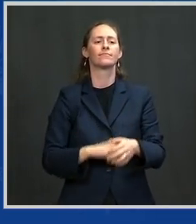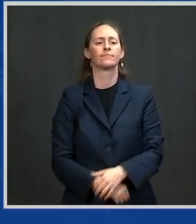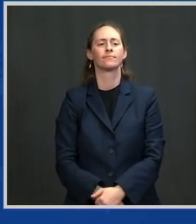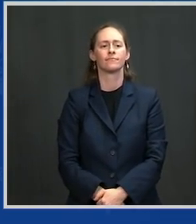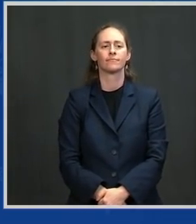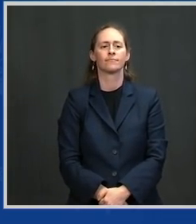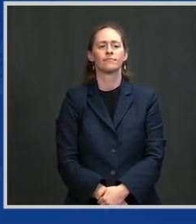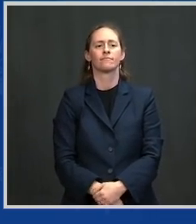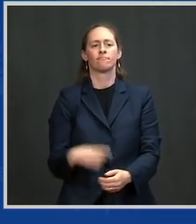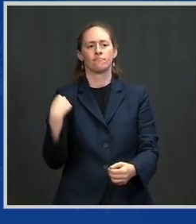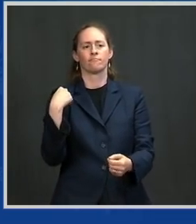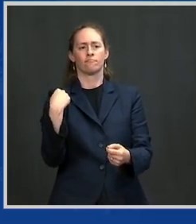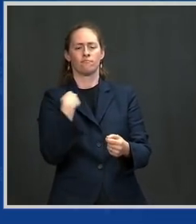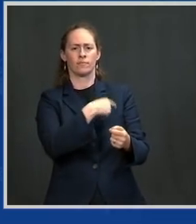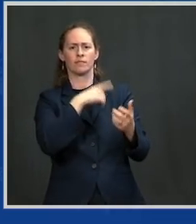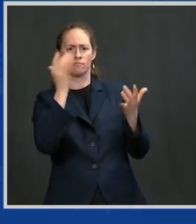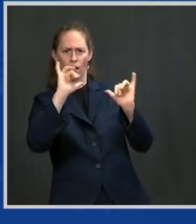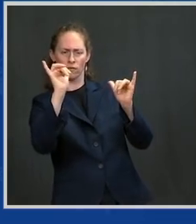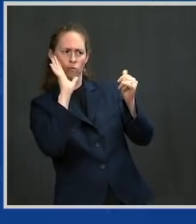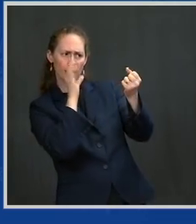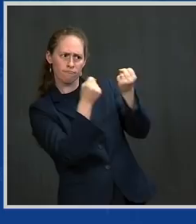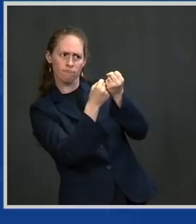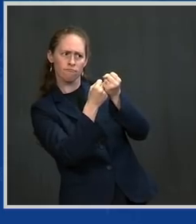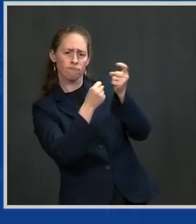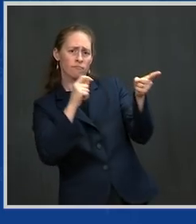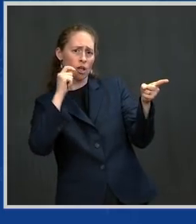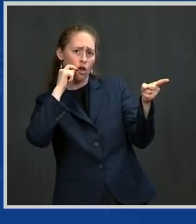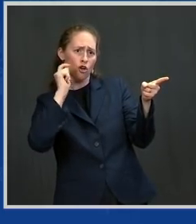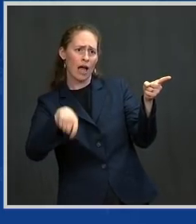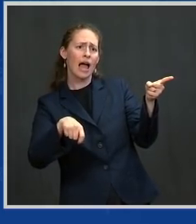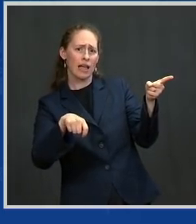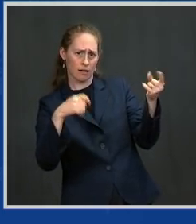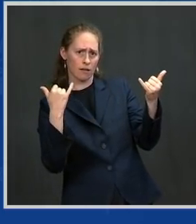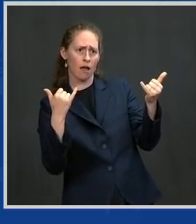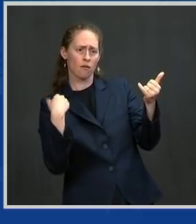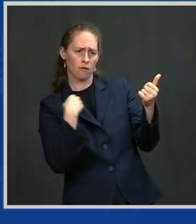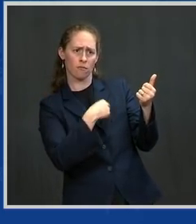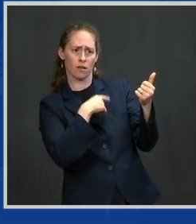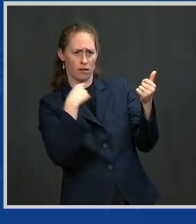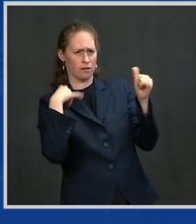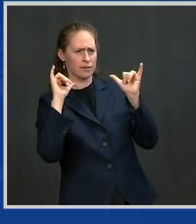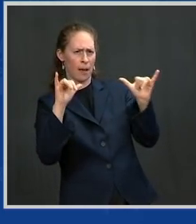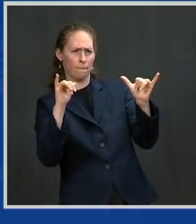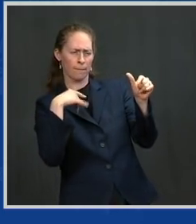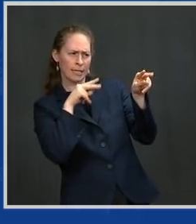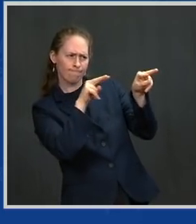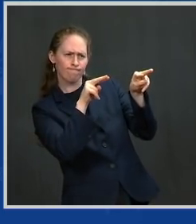We agreed to keep consulting closely on nuclear deterrence, arms control, and strategic stability.